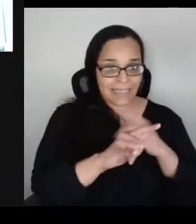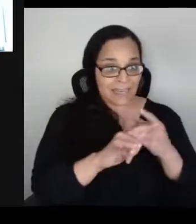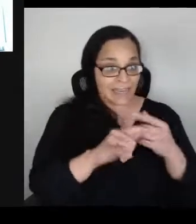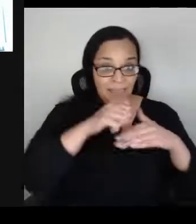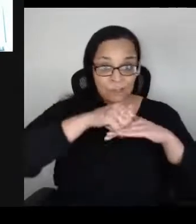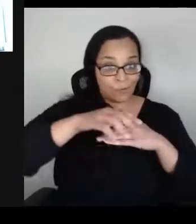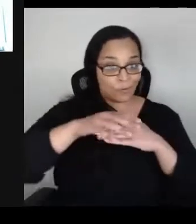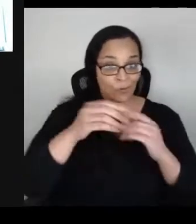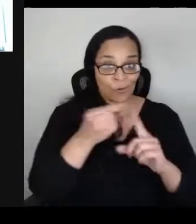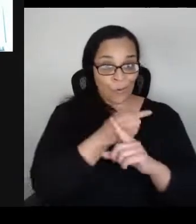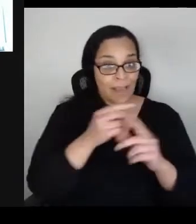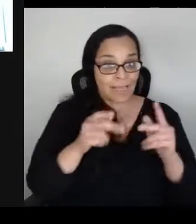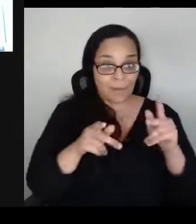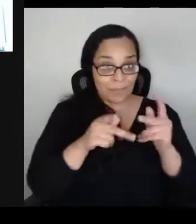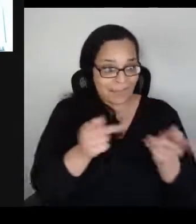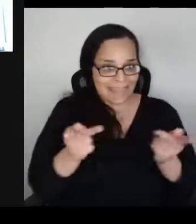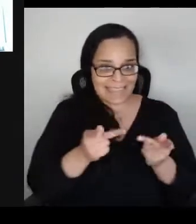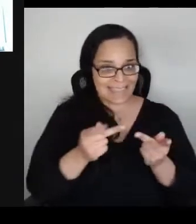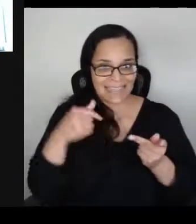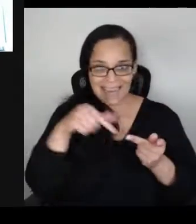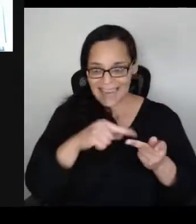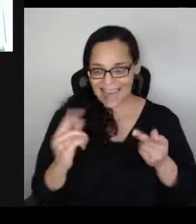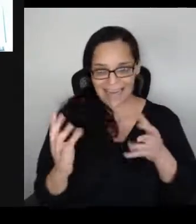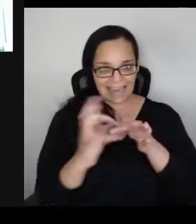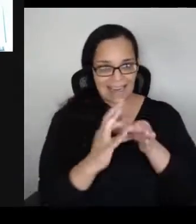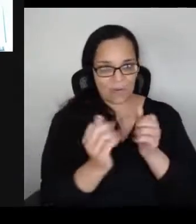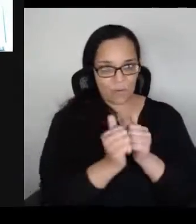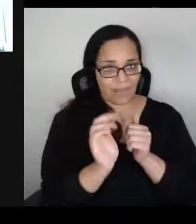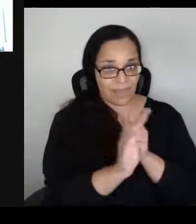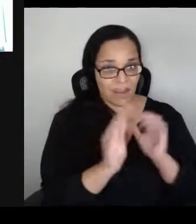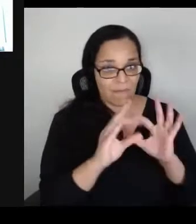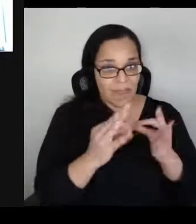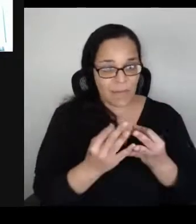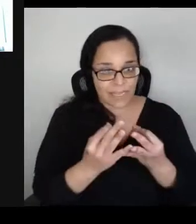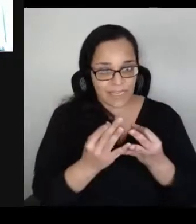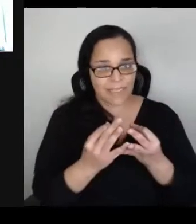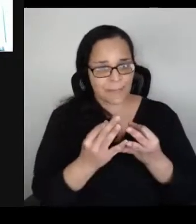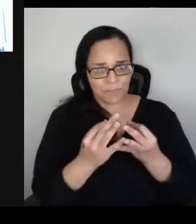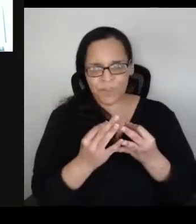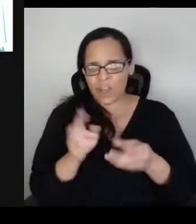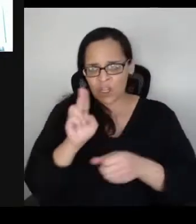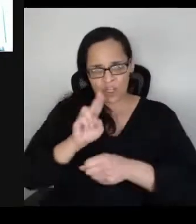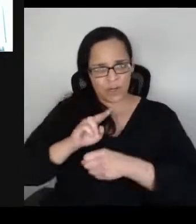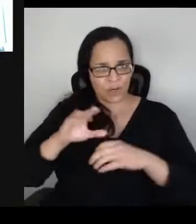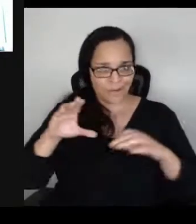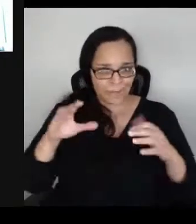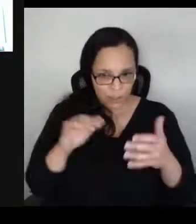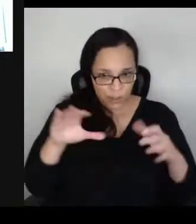They're doing all of this as a way to use refugees and immigrants as political pawns,